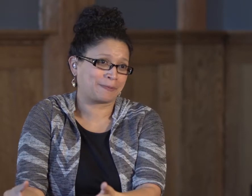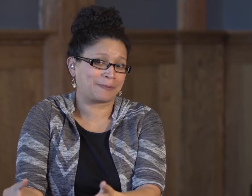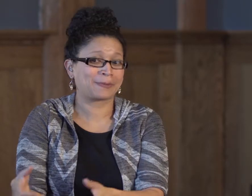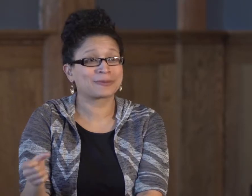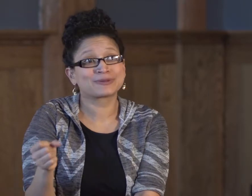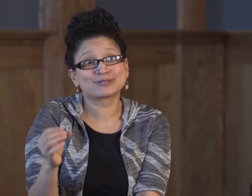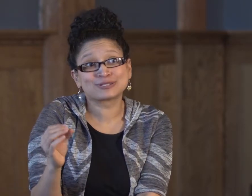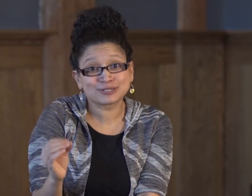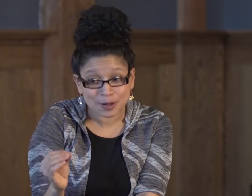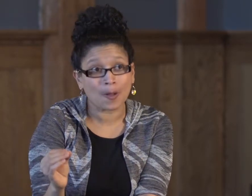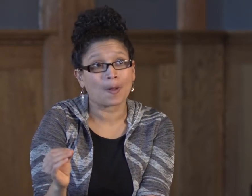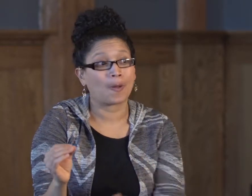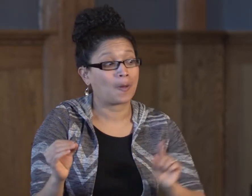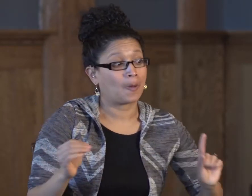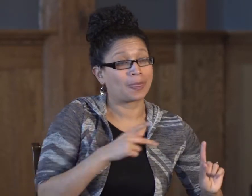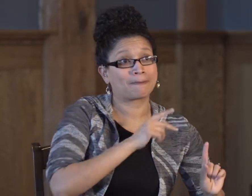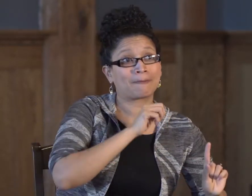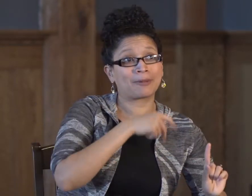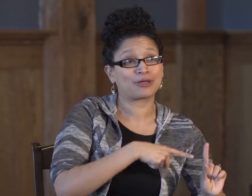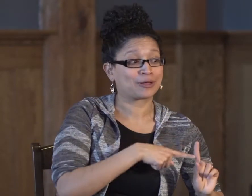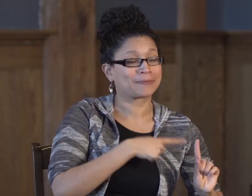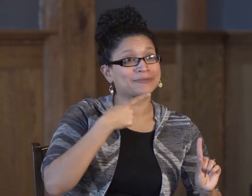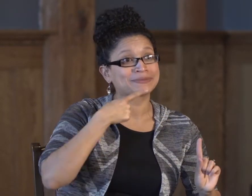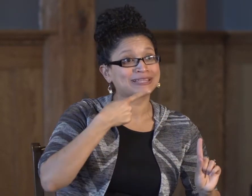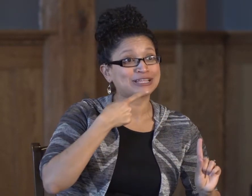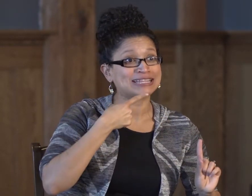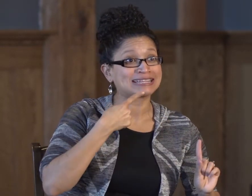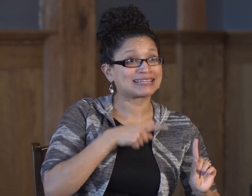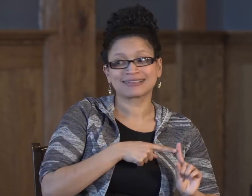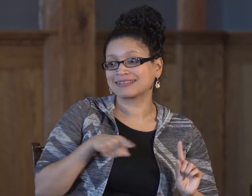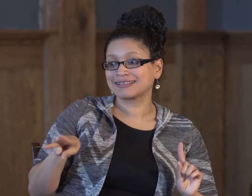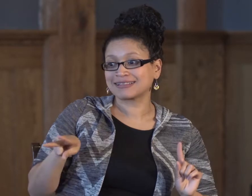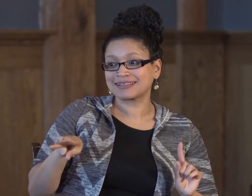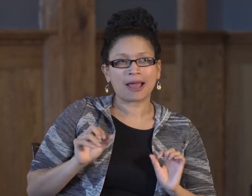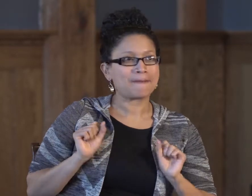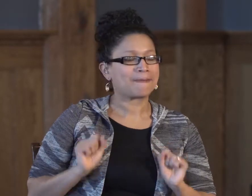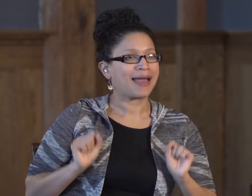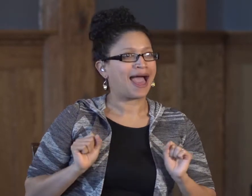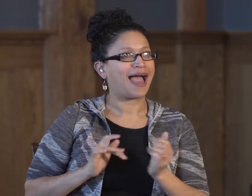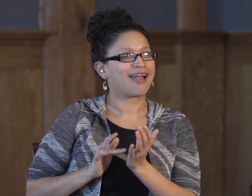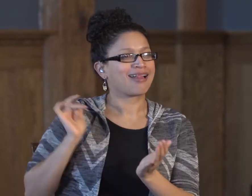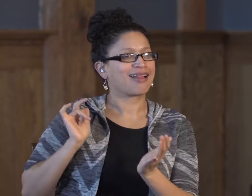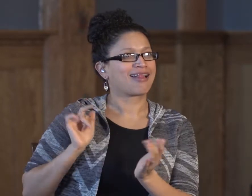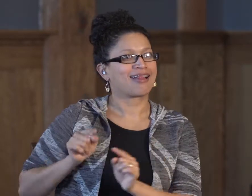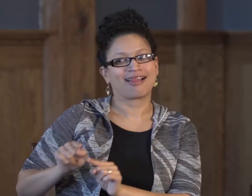are marginalized and are a vulnerable group. Perpetrators who are able to hear often victimize